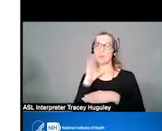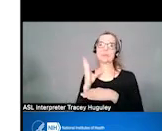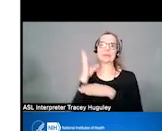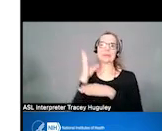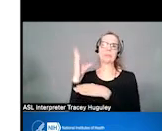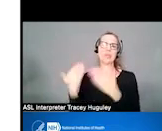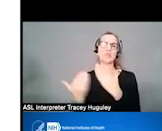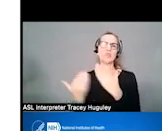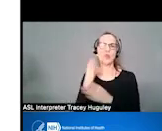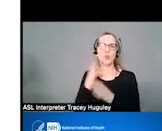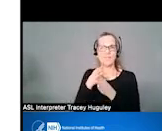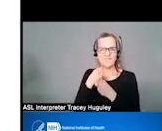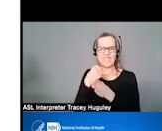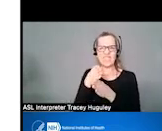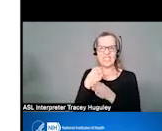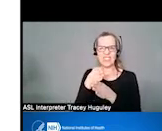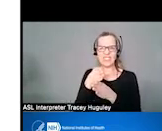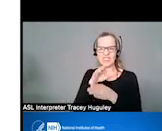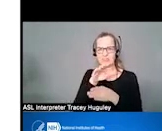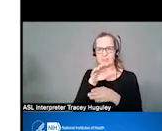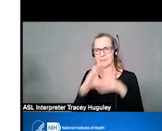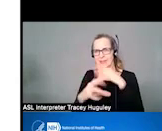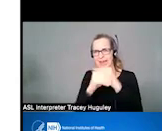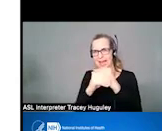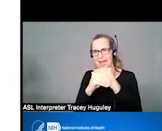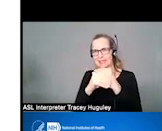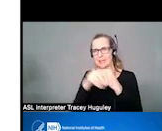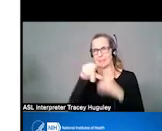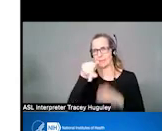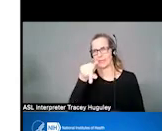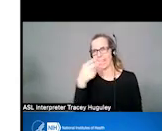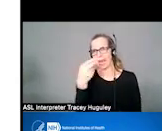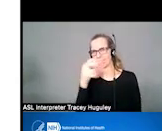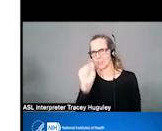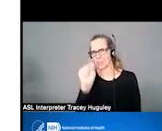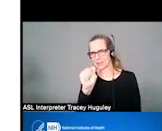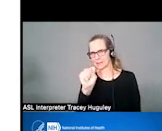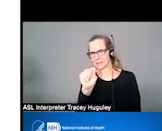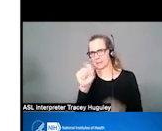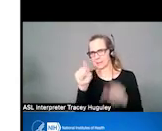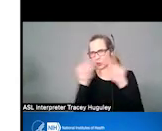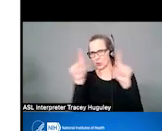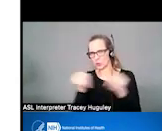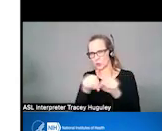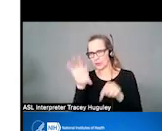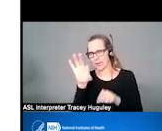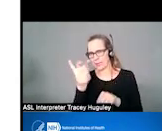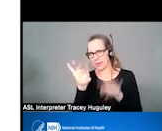that has been added to the PHS 398 forms. We have updated our grant forms to accommodate this,